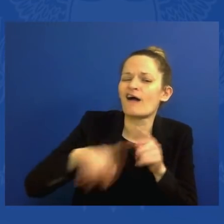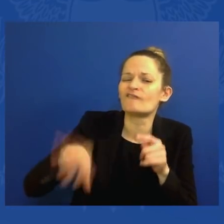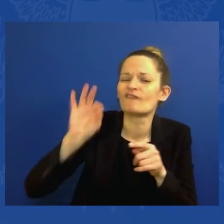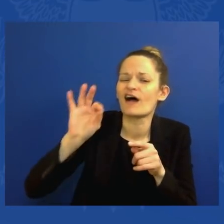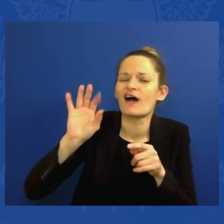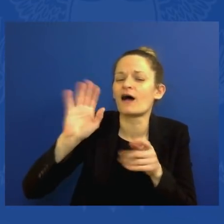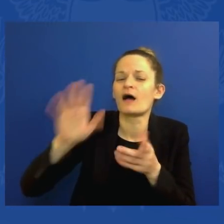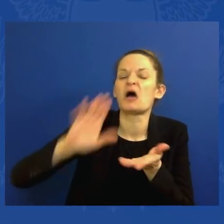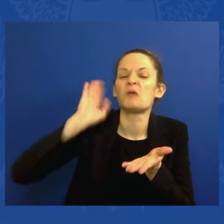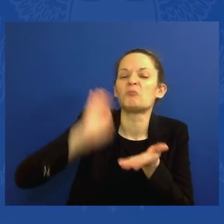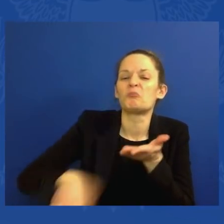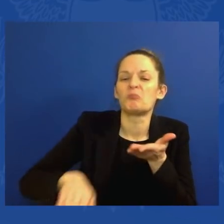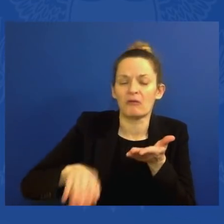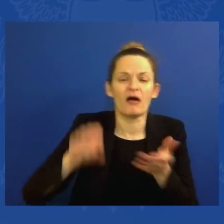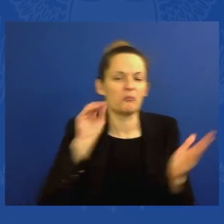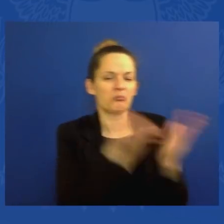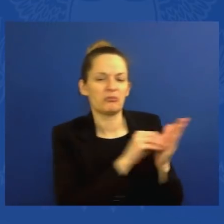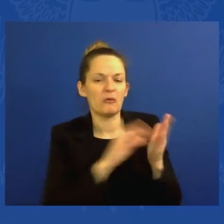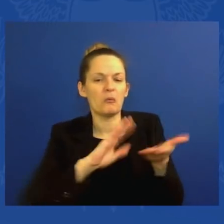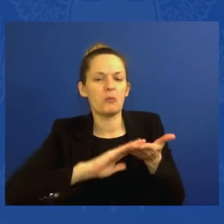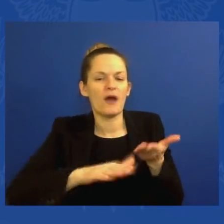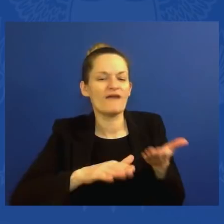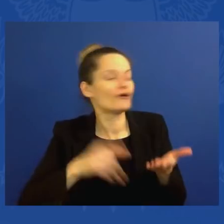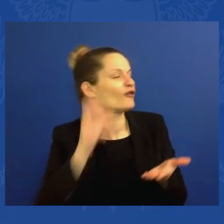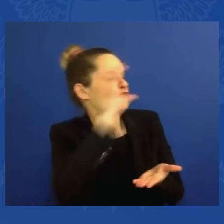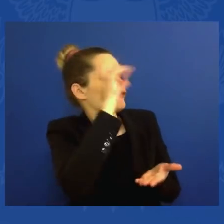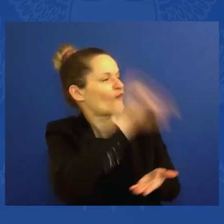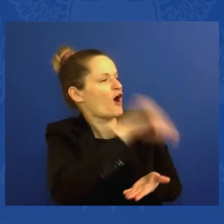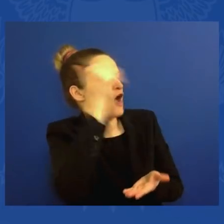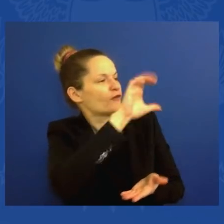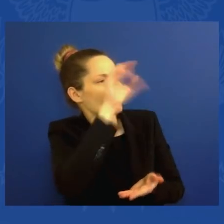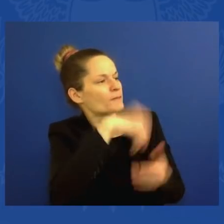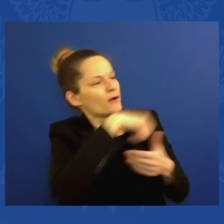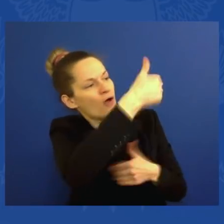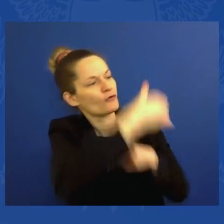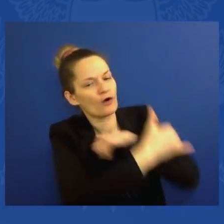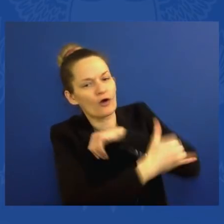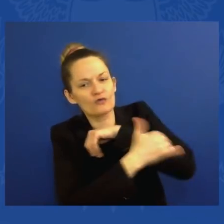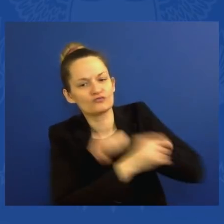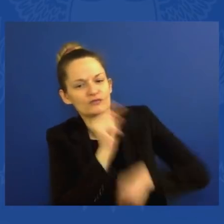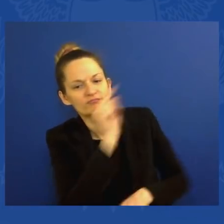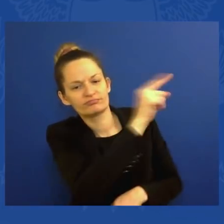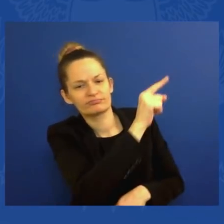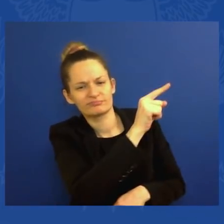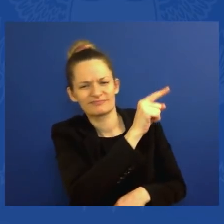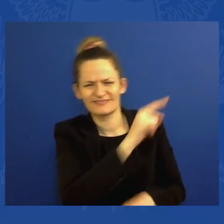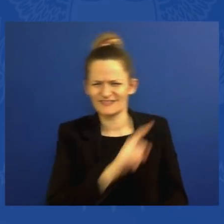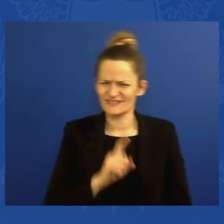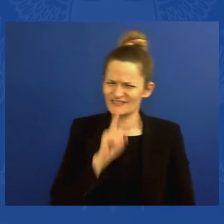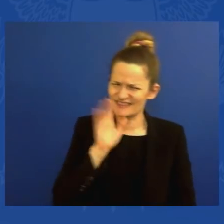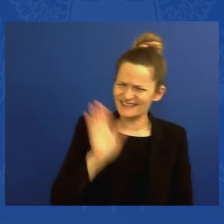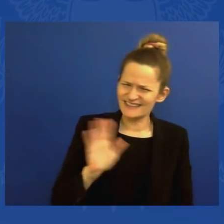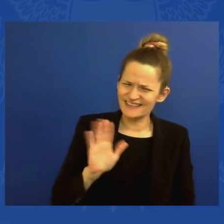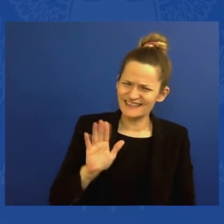so, "Buy American" became a hollow promise. Well, in my administration, "Buy American" is a reality.